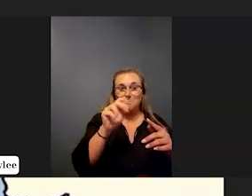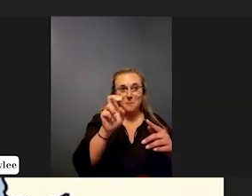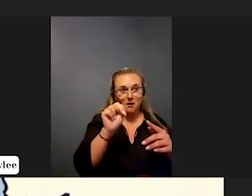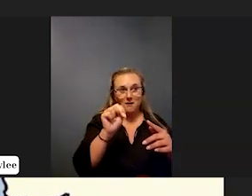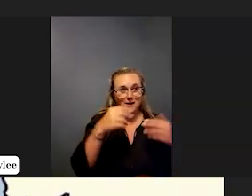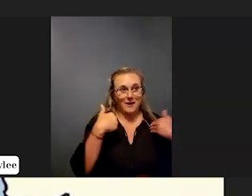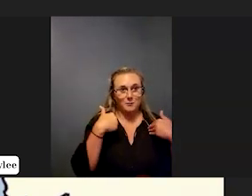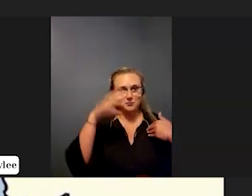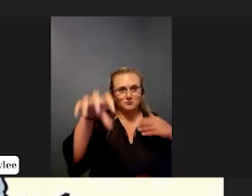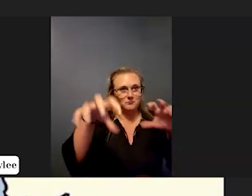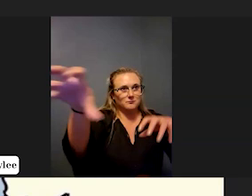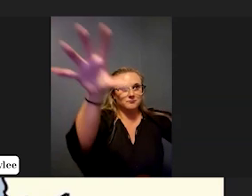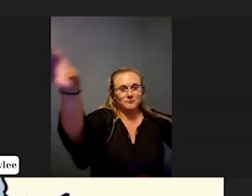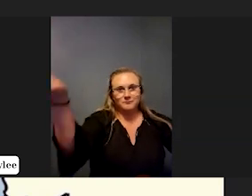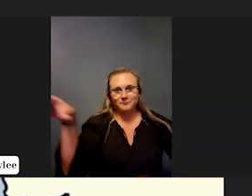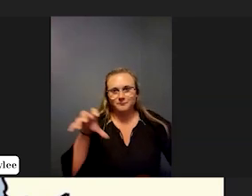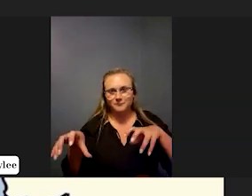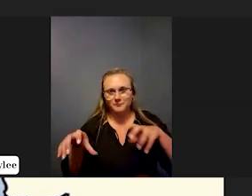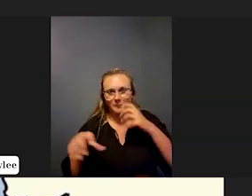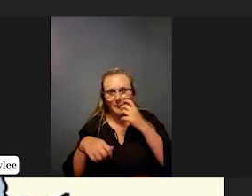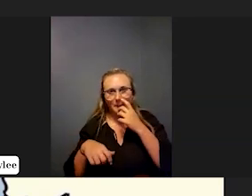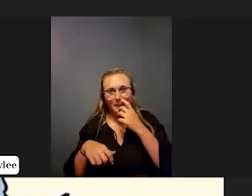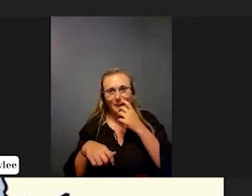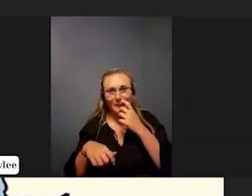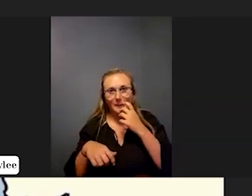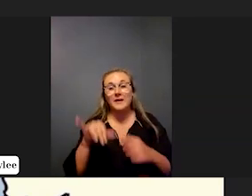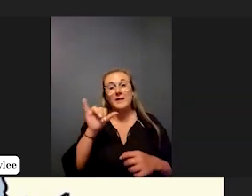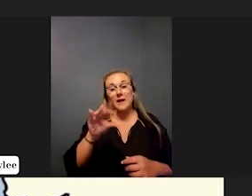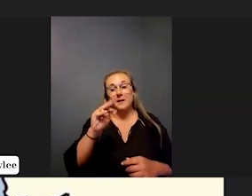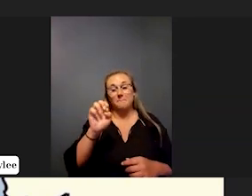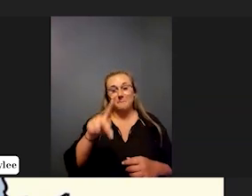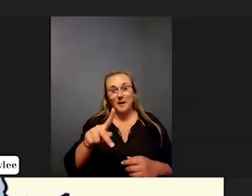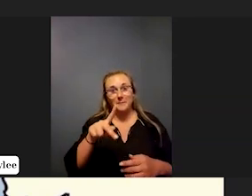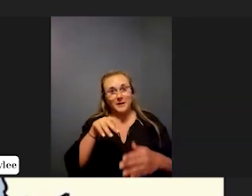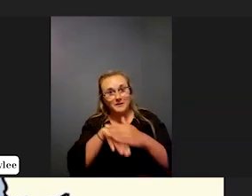Making that particular map accessible because it's ever changing would be an increasing challenge.